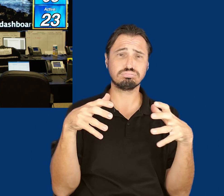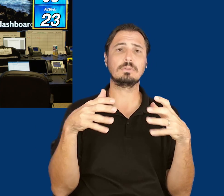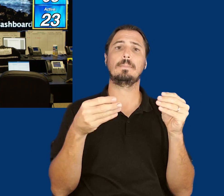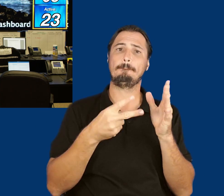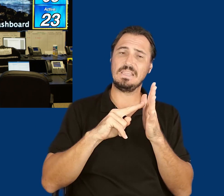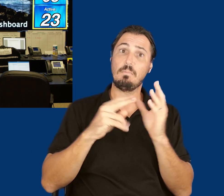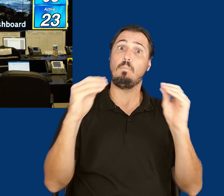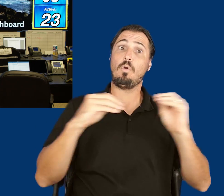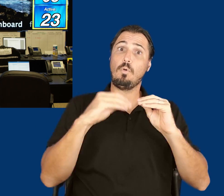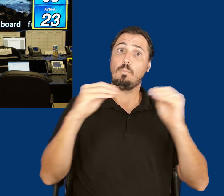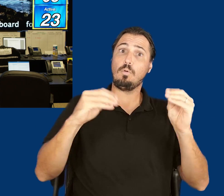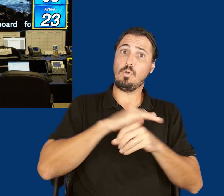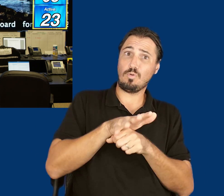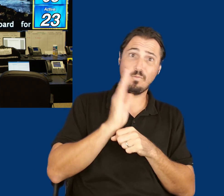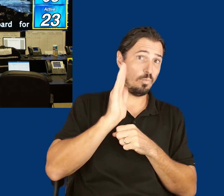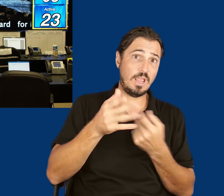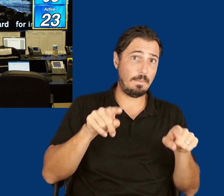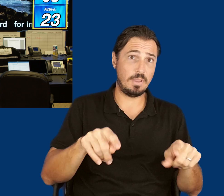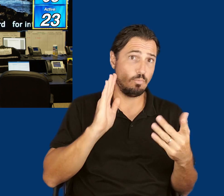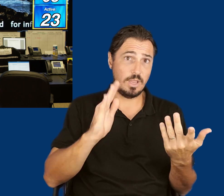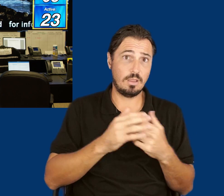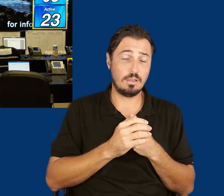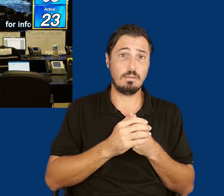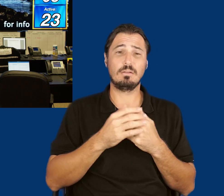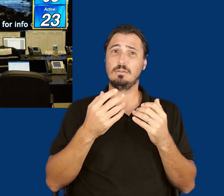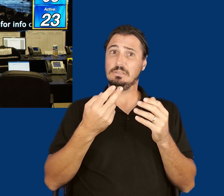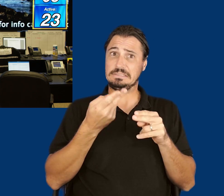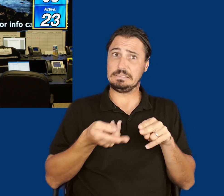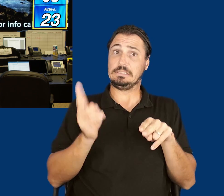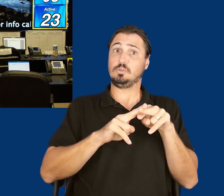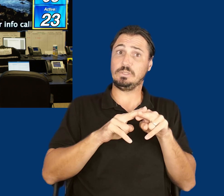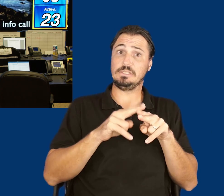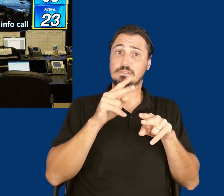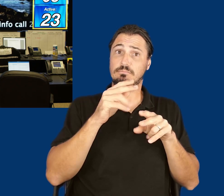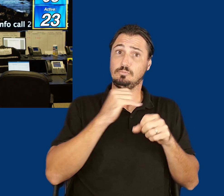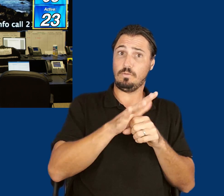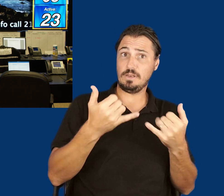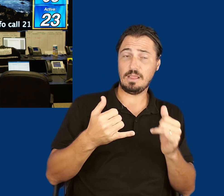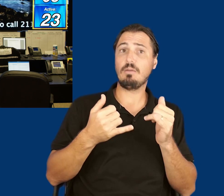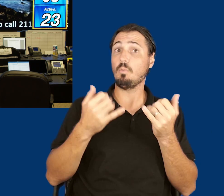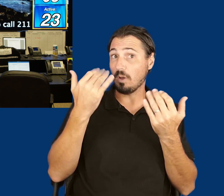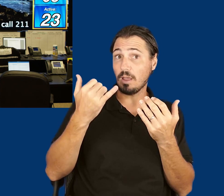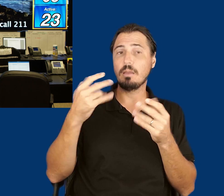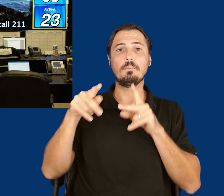The increases we are seeing now are a reflection of increased travel from the Mainland, where coronavirus is raging.